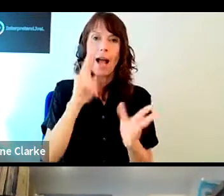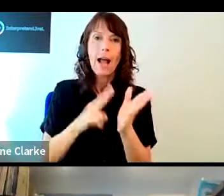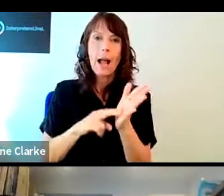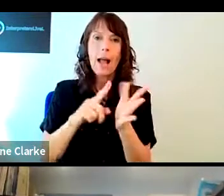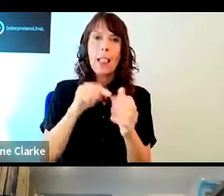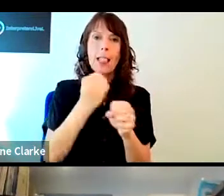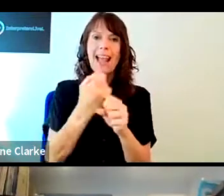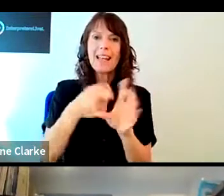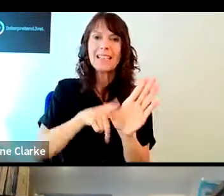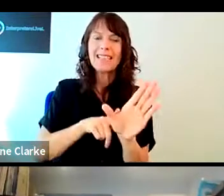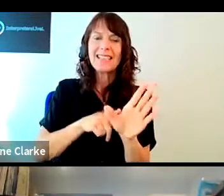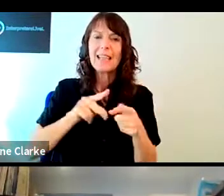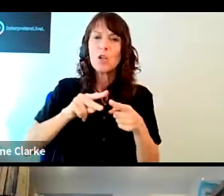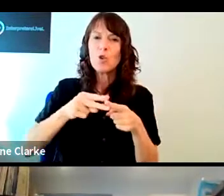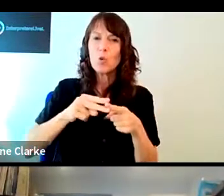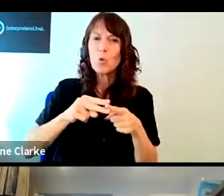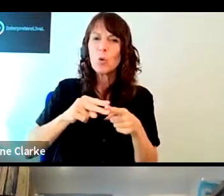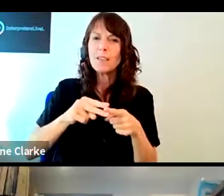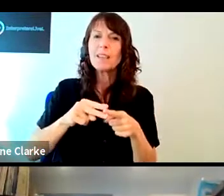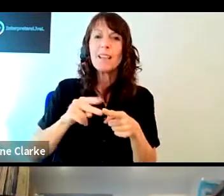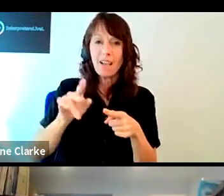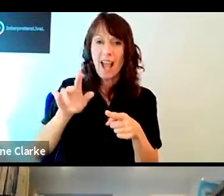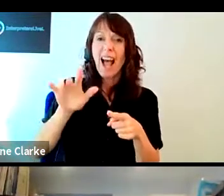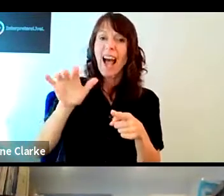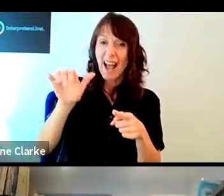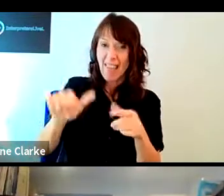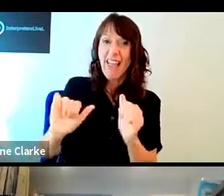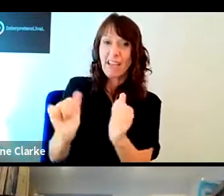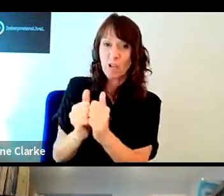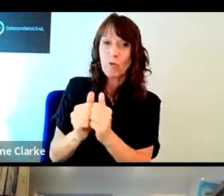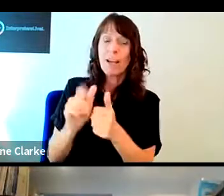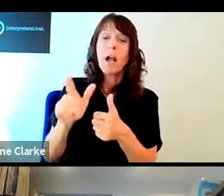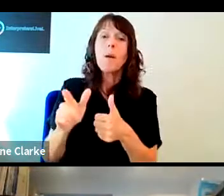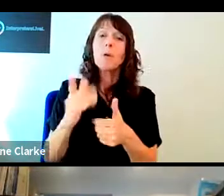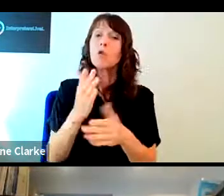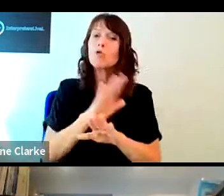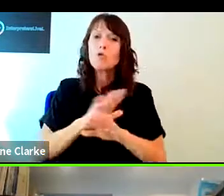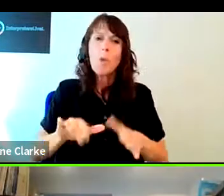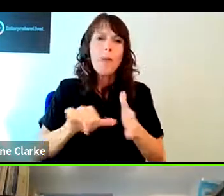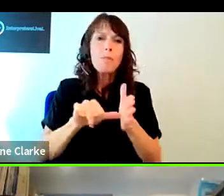absolutely everything you said is great. But first stop making a problem worse.